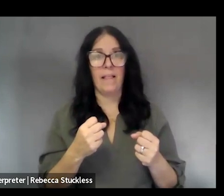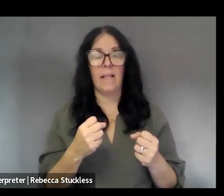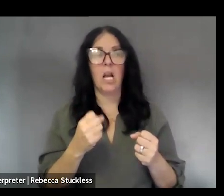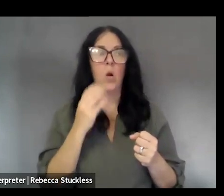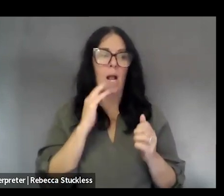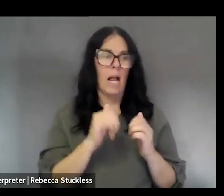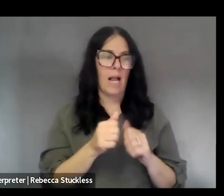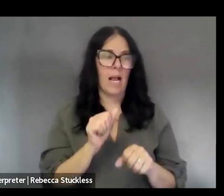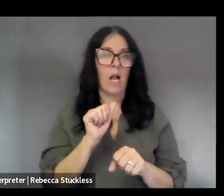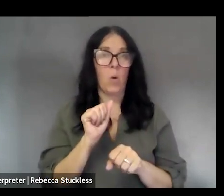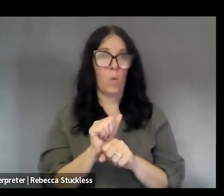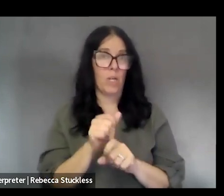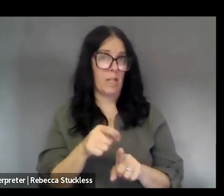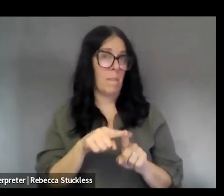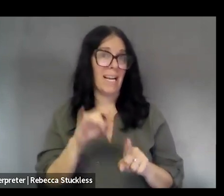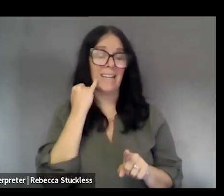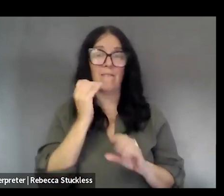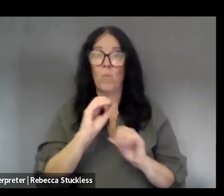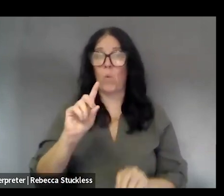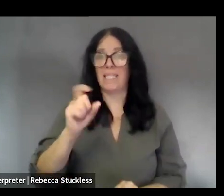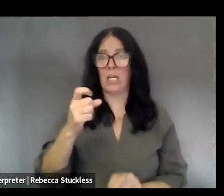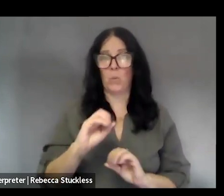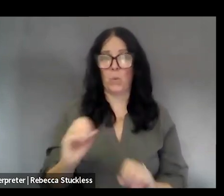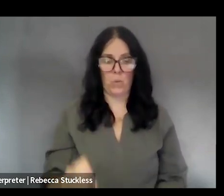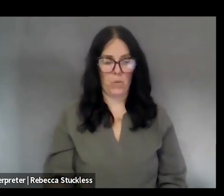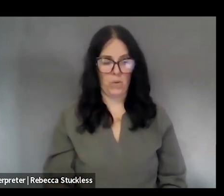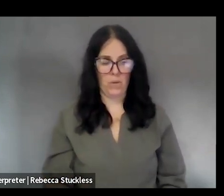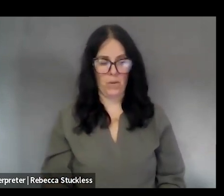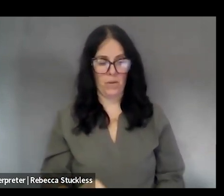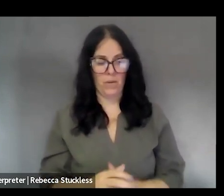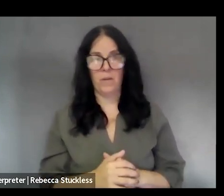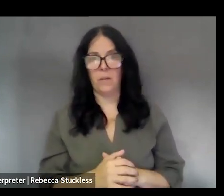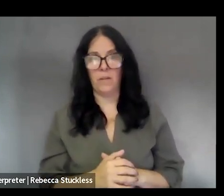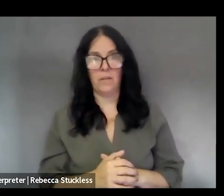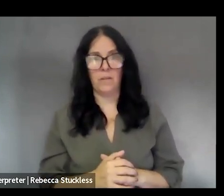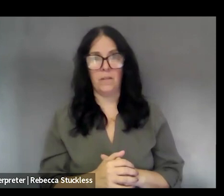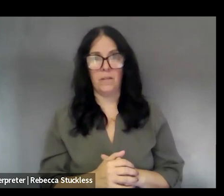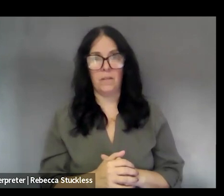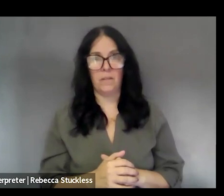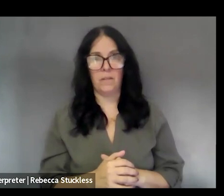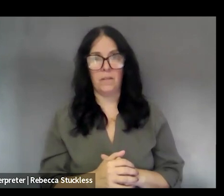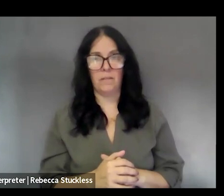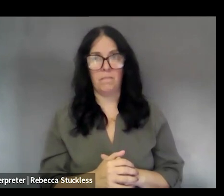when you don't have a diagnosis, it makes it harder for you to advocate for yourself. I remember when I